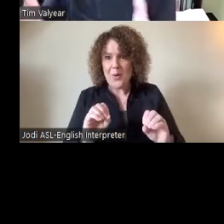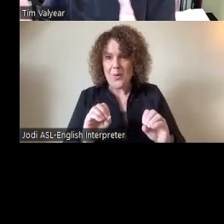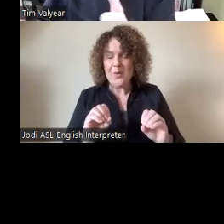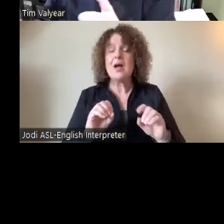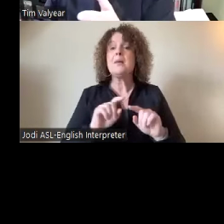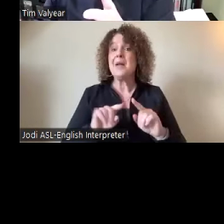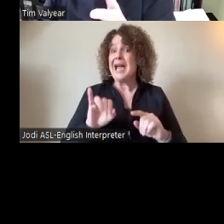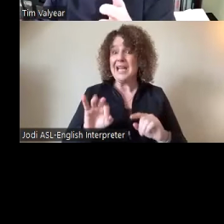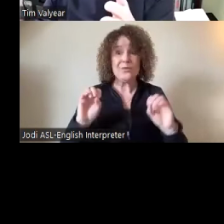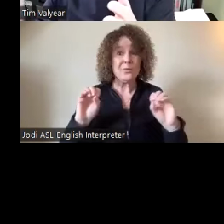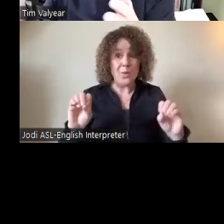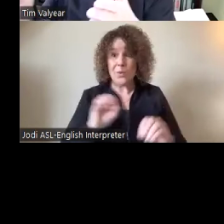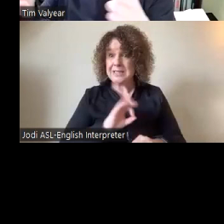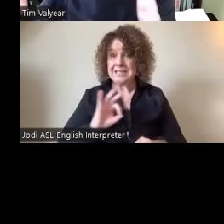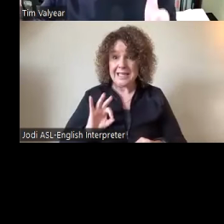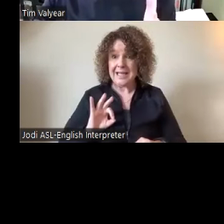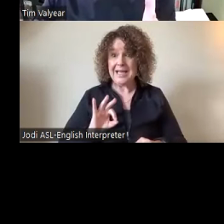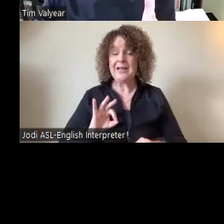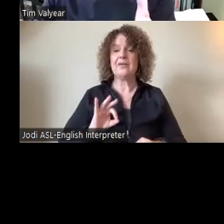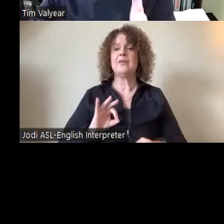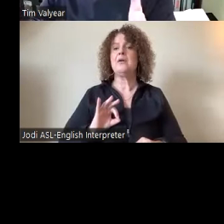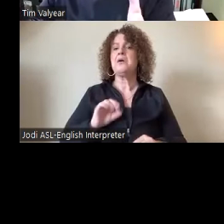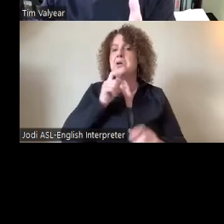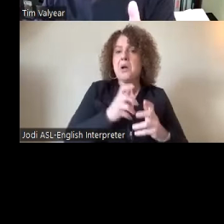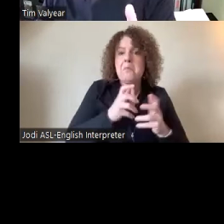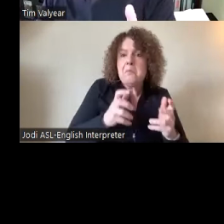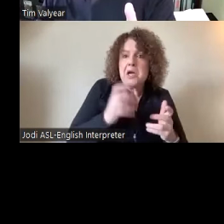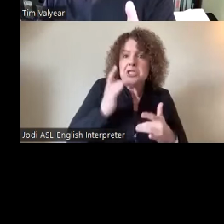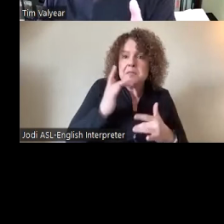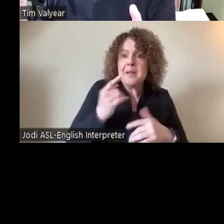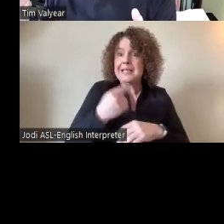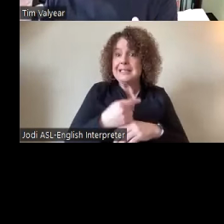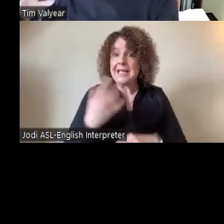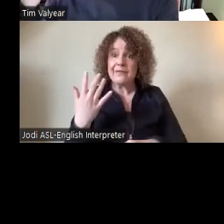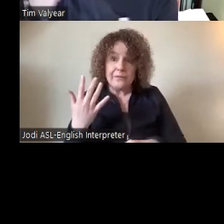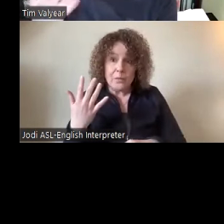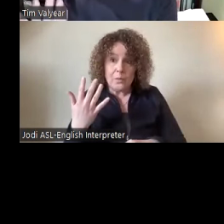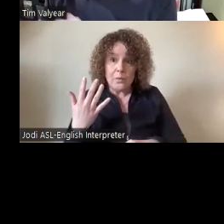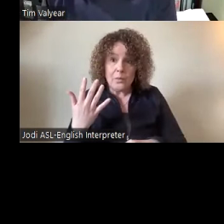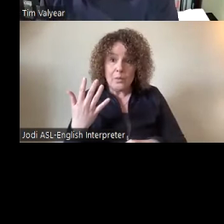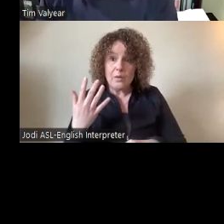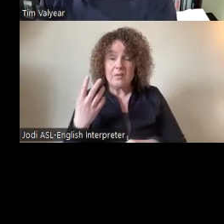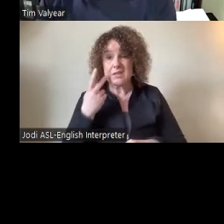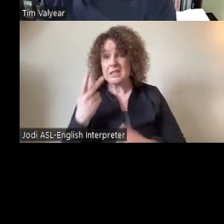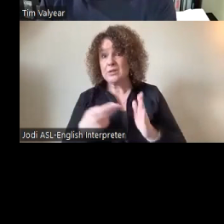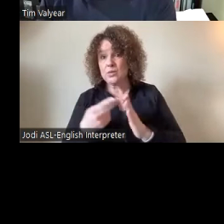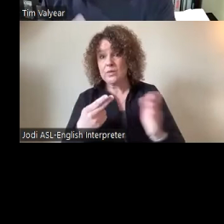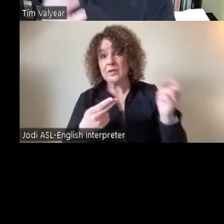practice scenario. Obviously , the person who was symptomatic doing isolation, we don't want that person. If